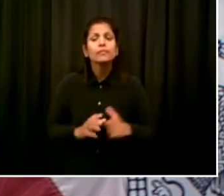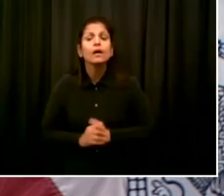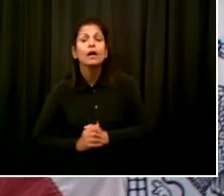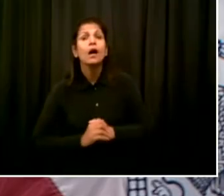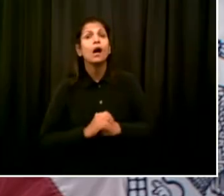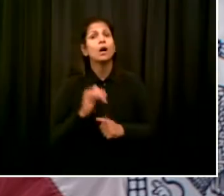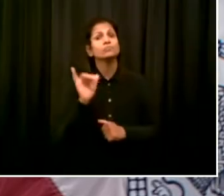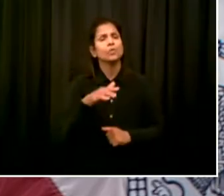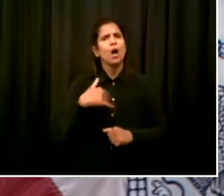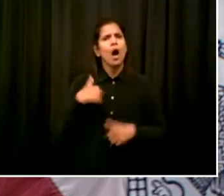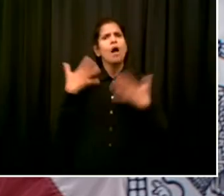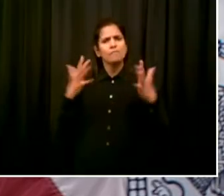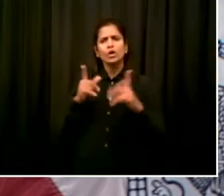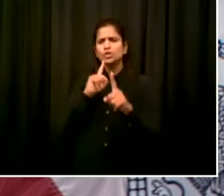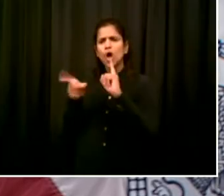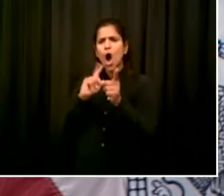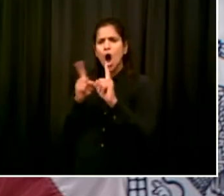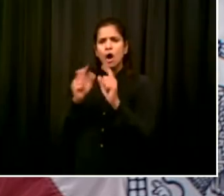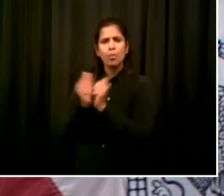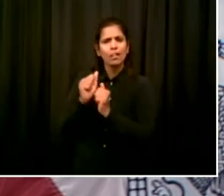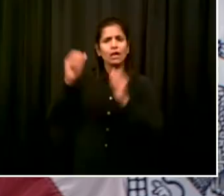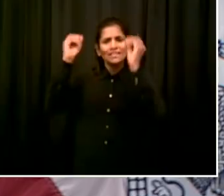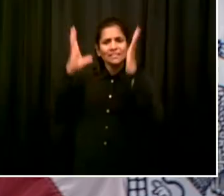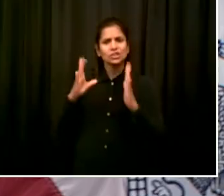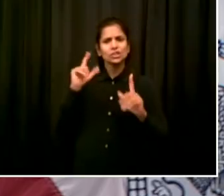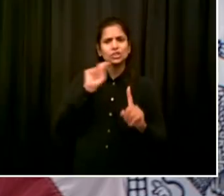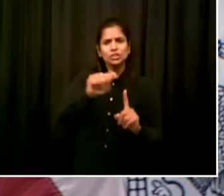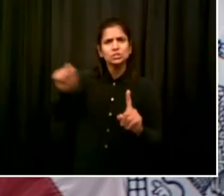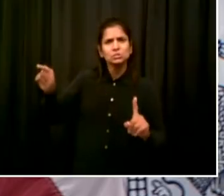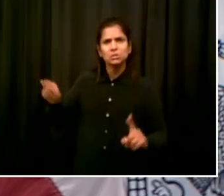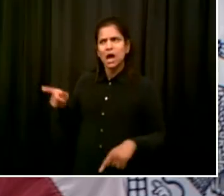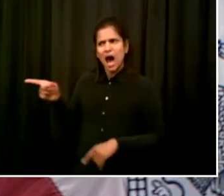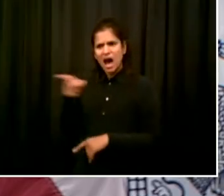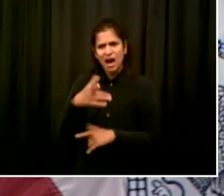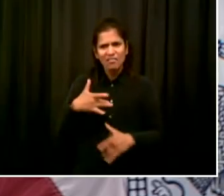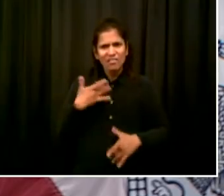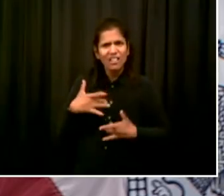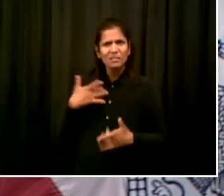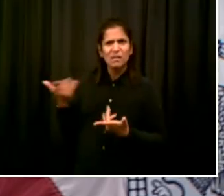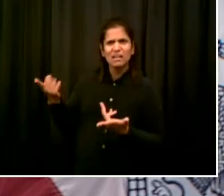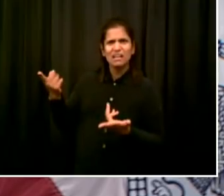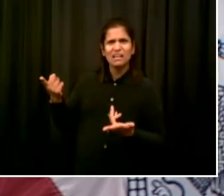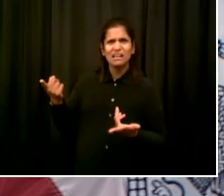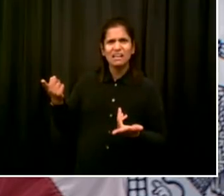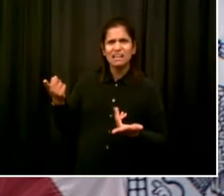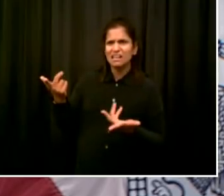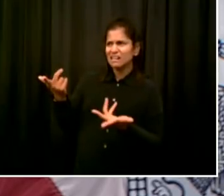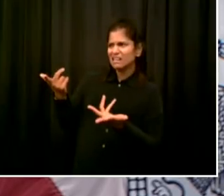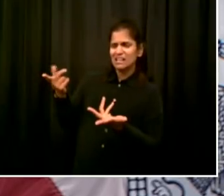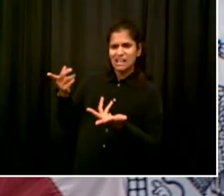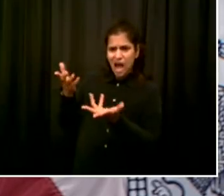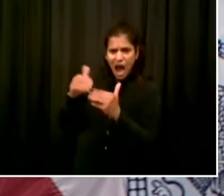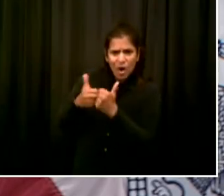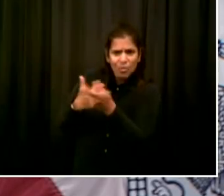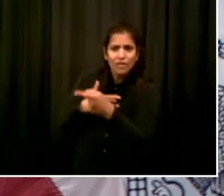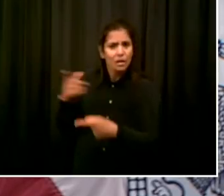GOOMOD RNNIGI , WANT TO SHIFT GEARS WITH THIS LAST QUESTION AN ONGOING CONVERSATION ABOUT SCHOOLS . WE'VBEE EN SPEAKING WITH A NUMBER OF